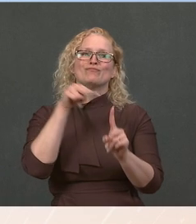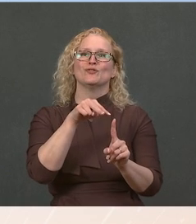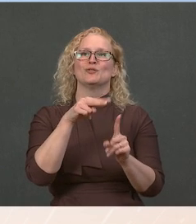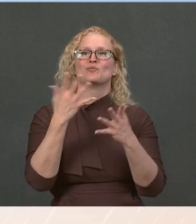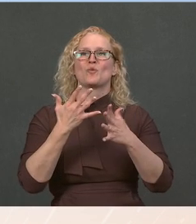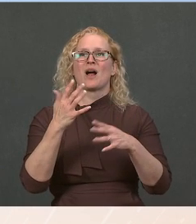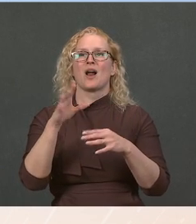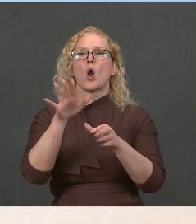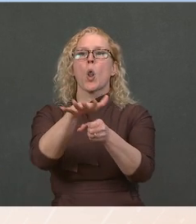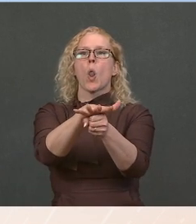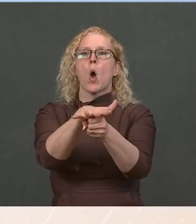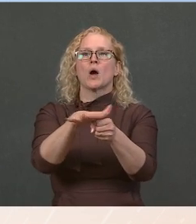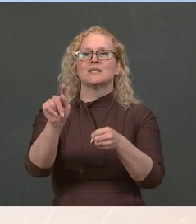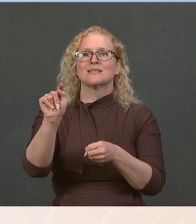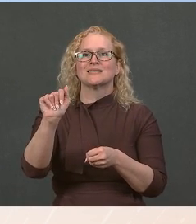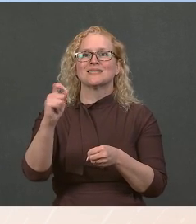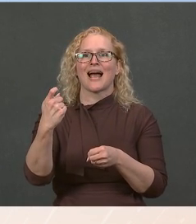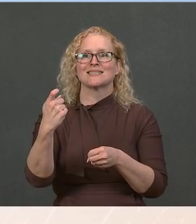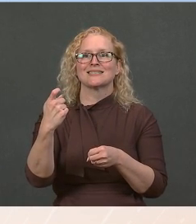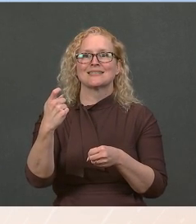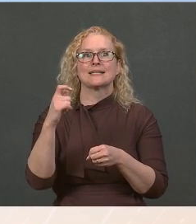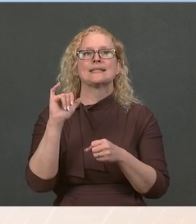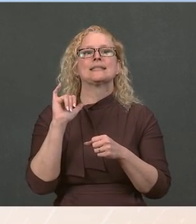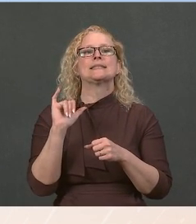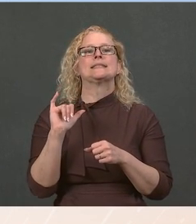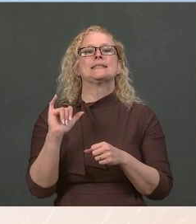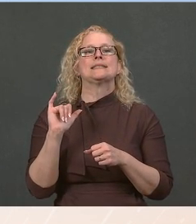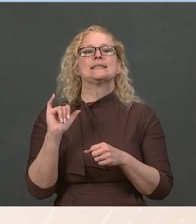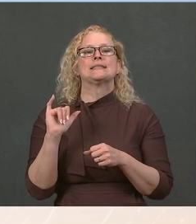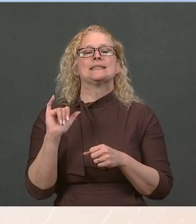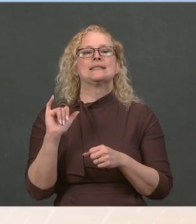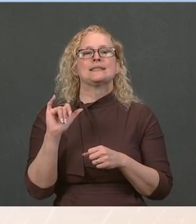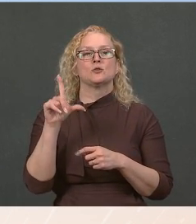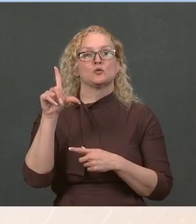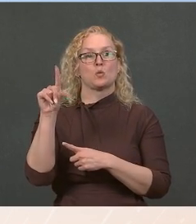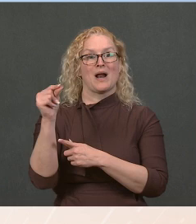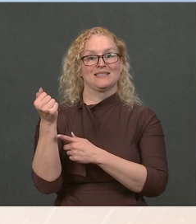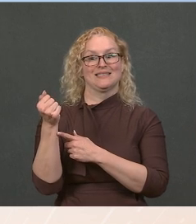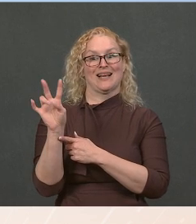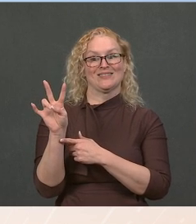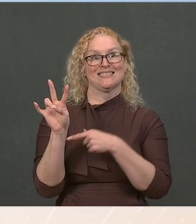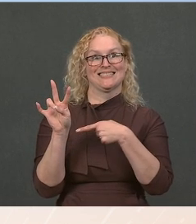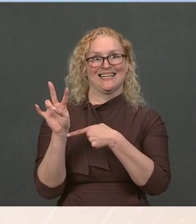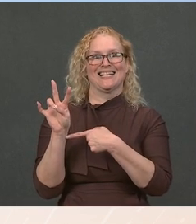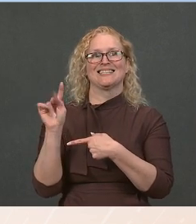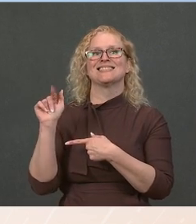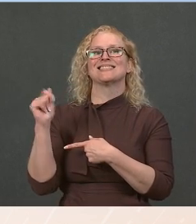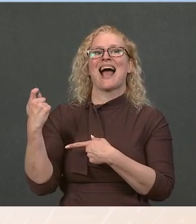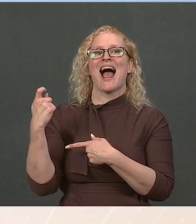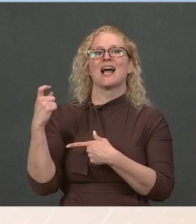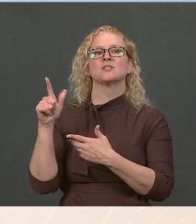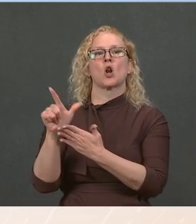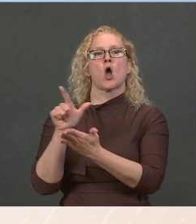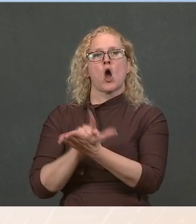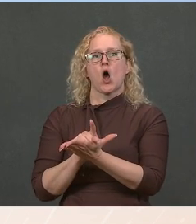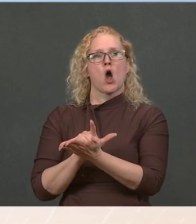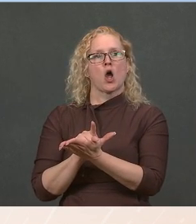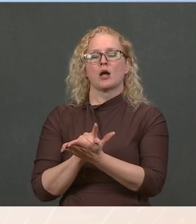law unfairly targeted their states and localities, including middle-class income Americans, with a $10,000 cap.